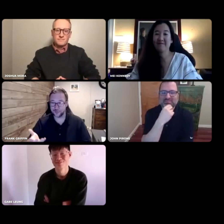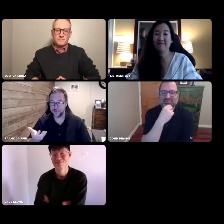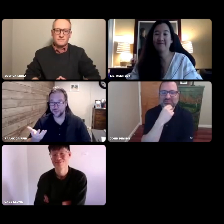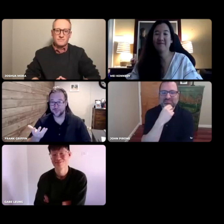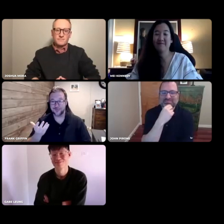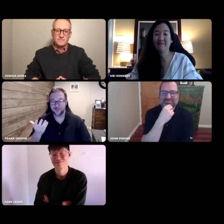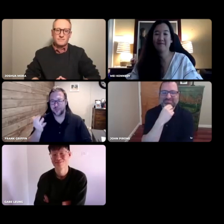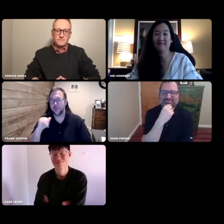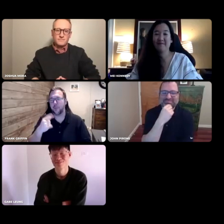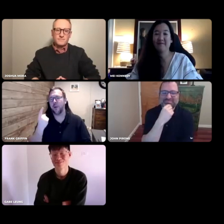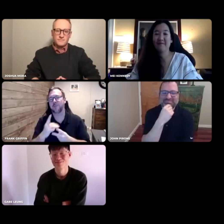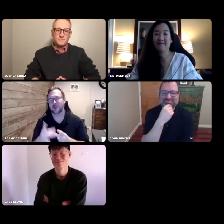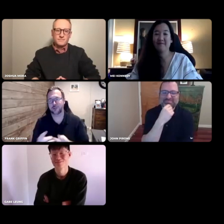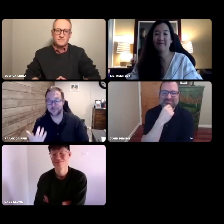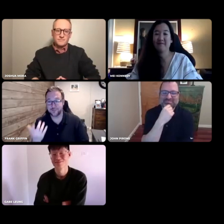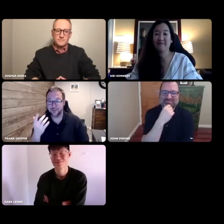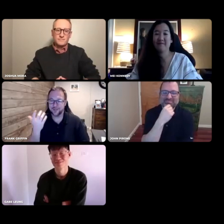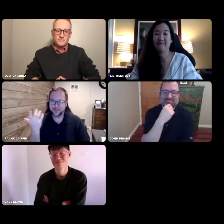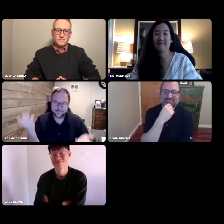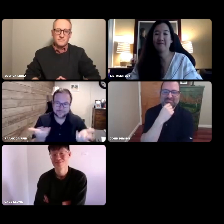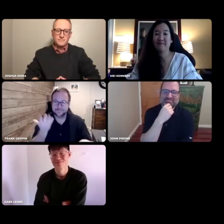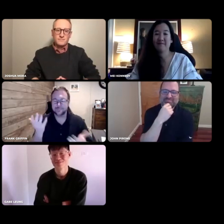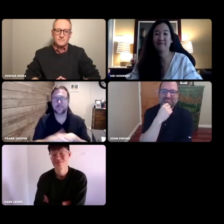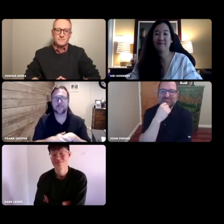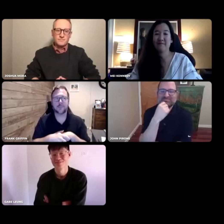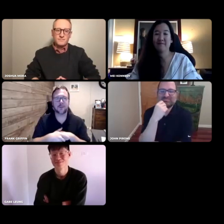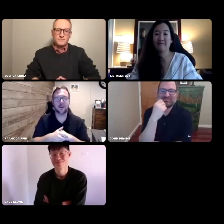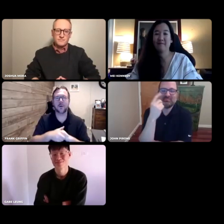They're cheap.